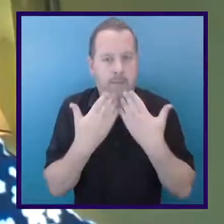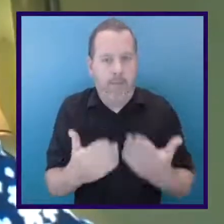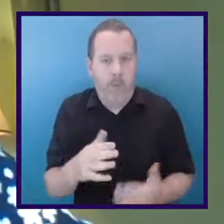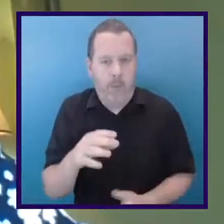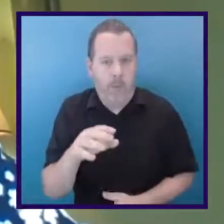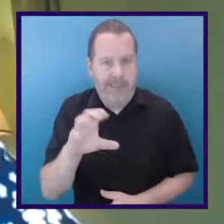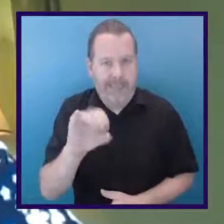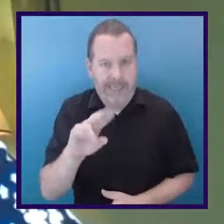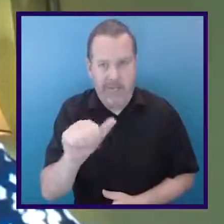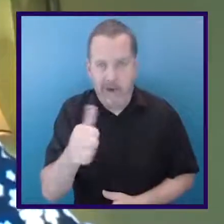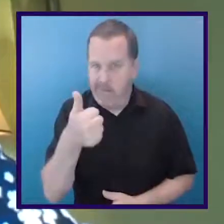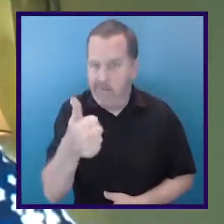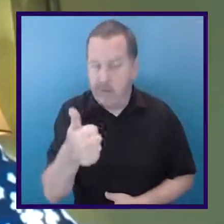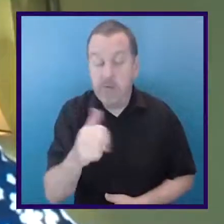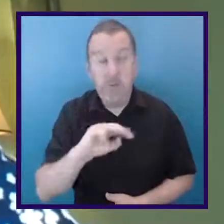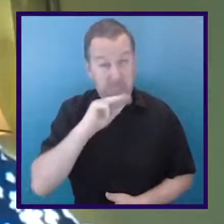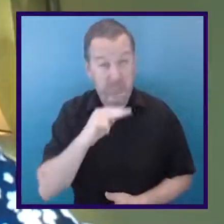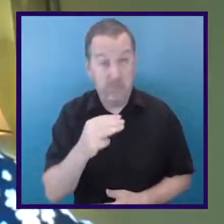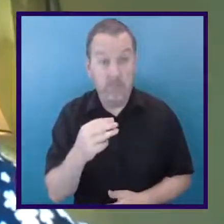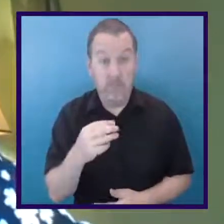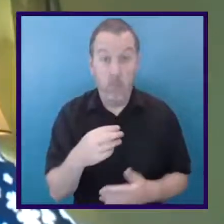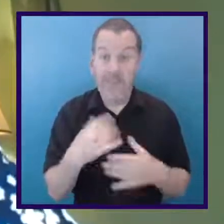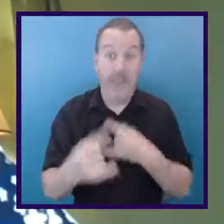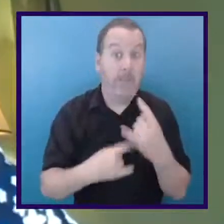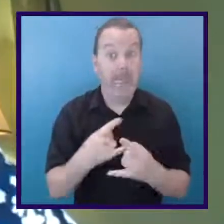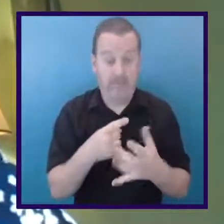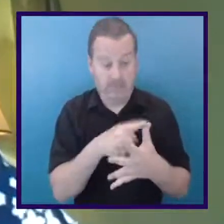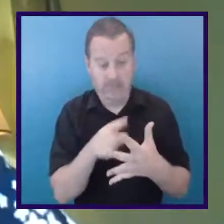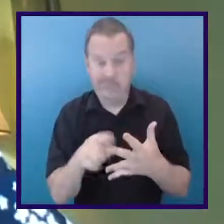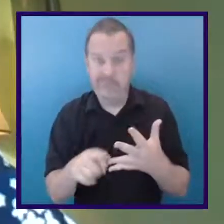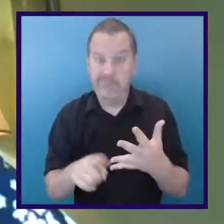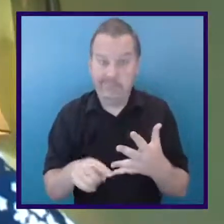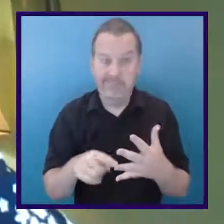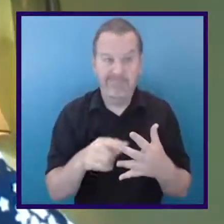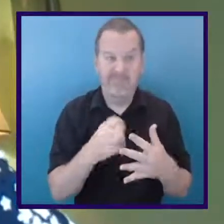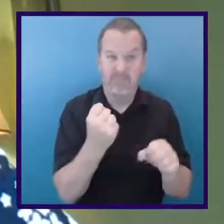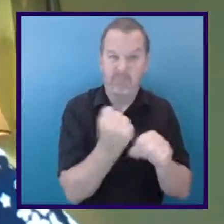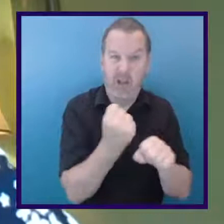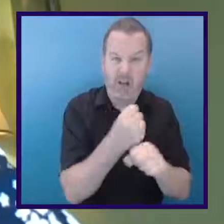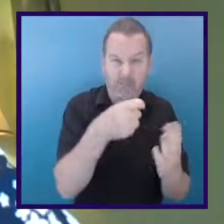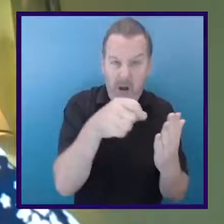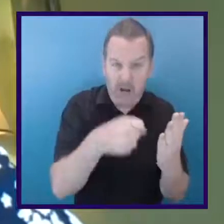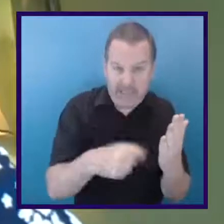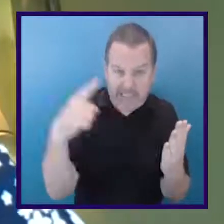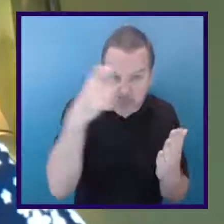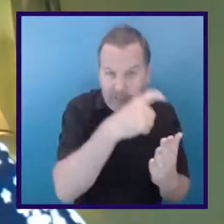So in other words there are multiple factors at work here around grading, difficulty and